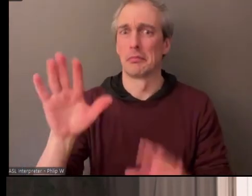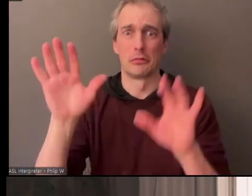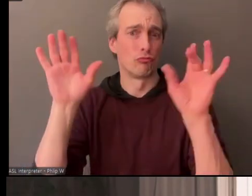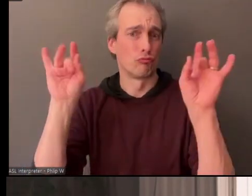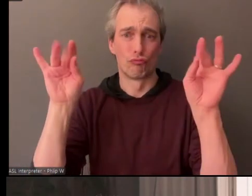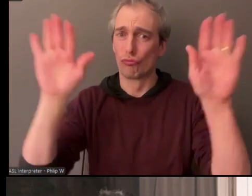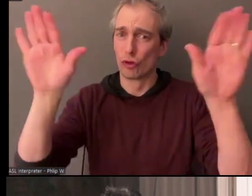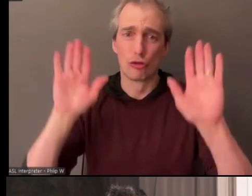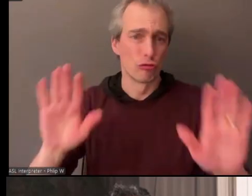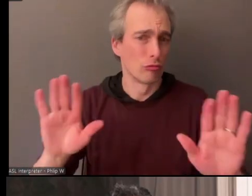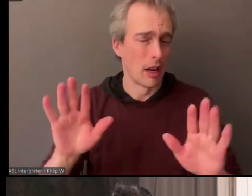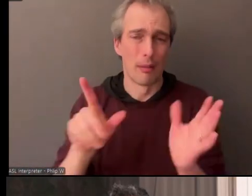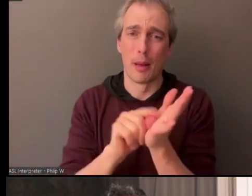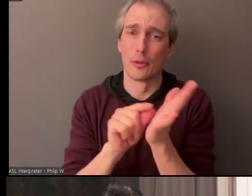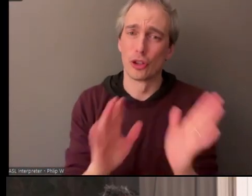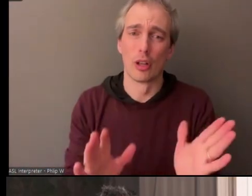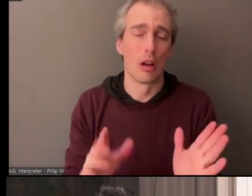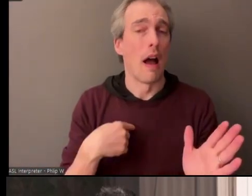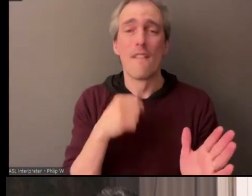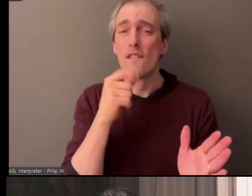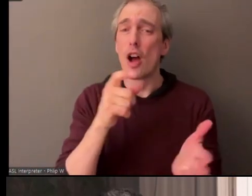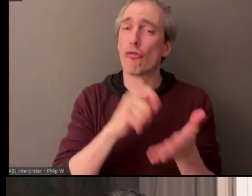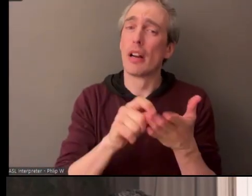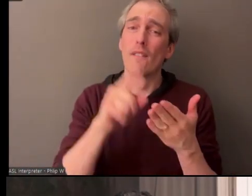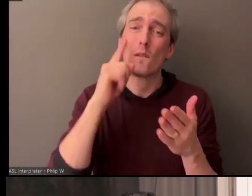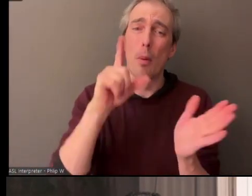I will probably do that again someday. I think it was pretty neat.